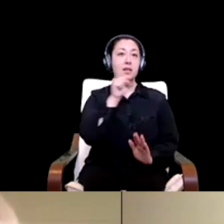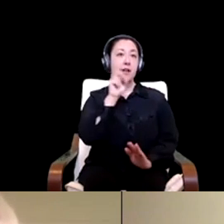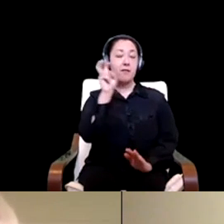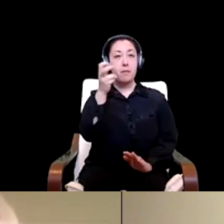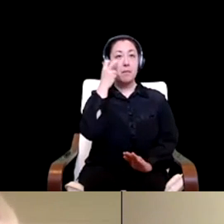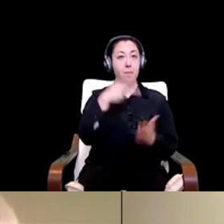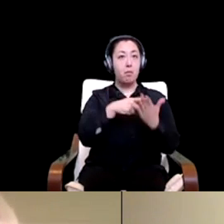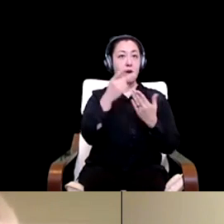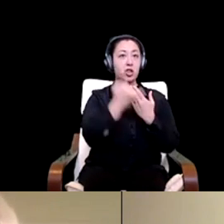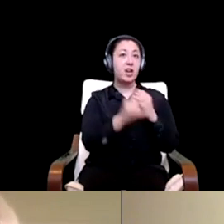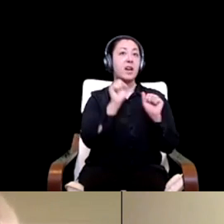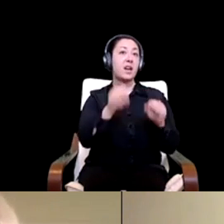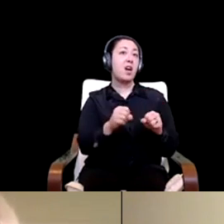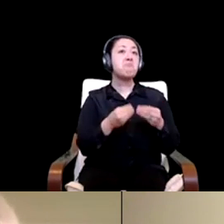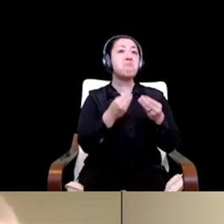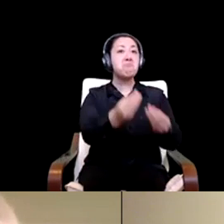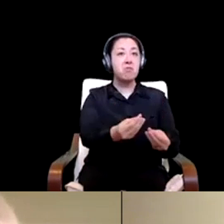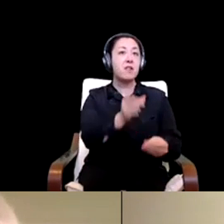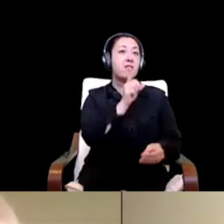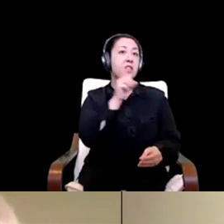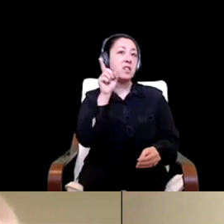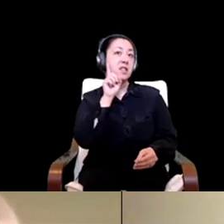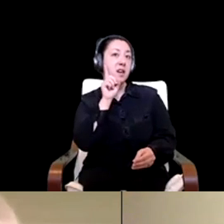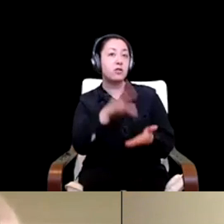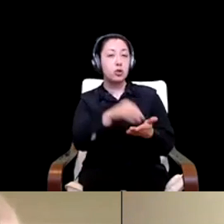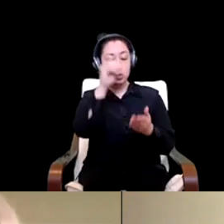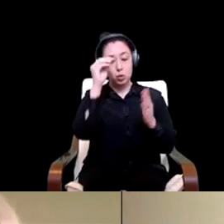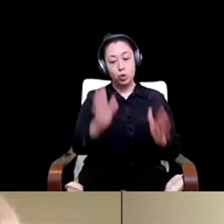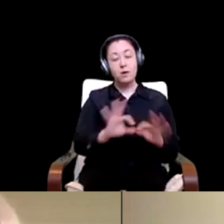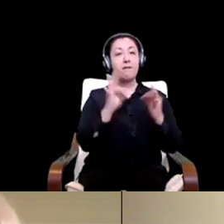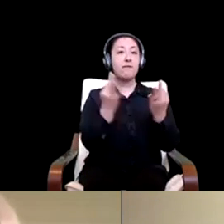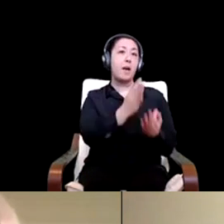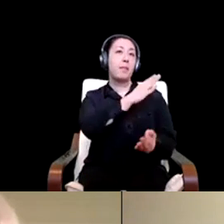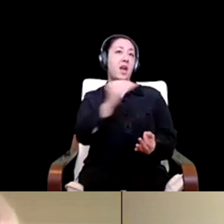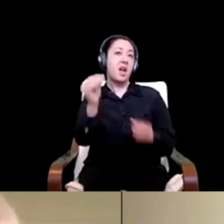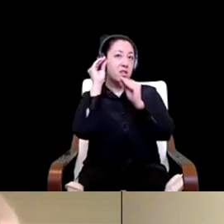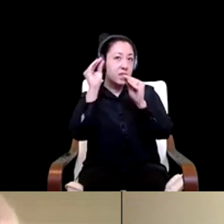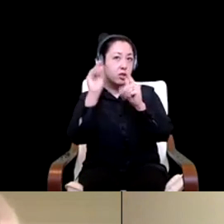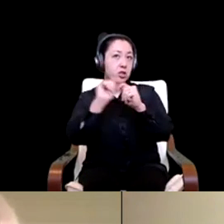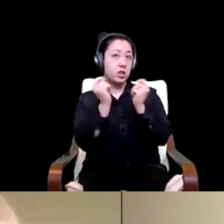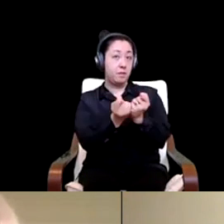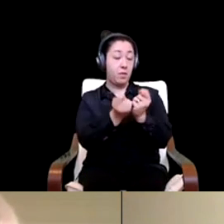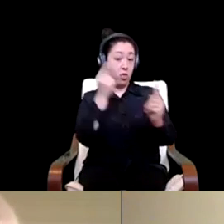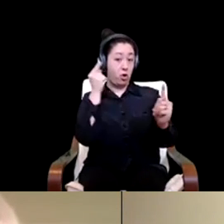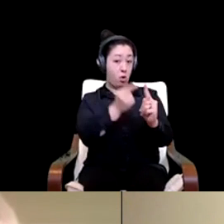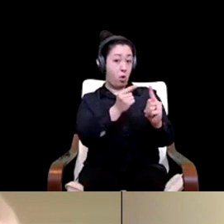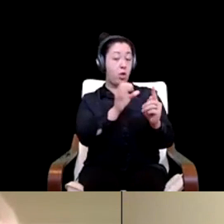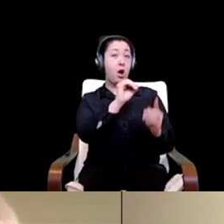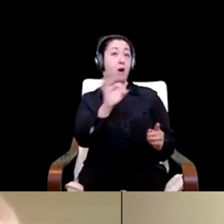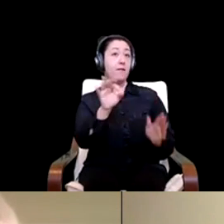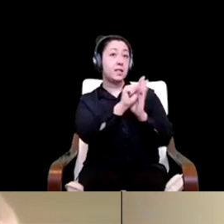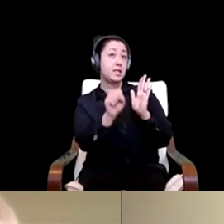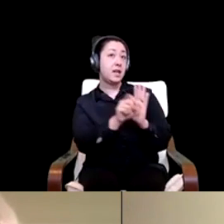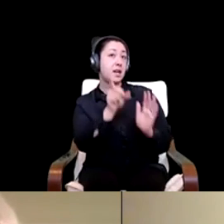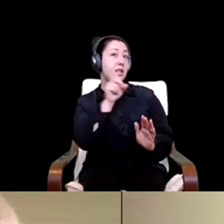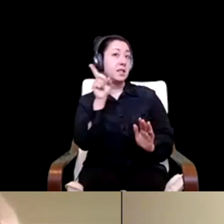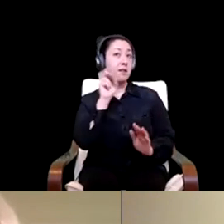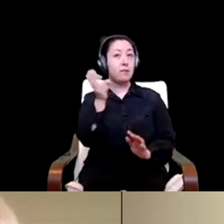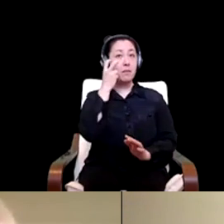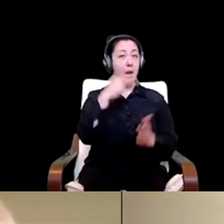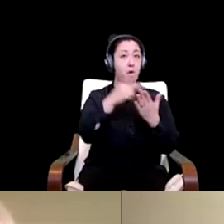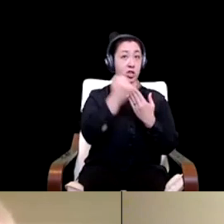and educational teams. The goal is to provide a range of services to improve results for